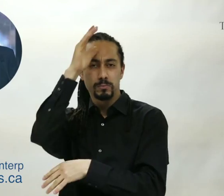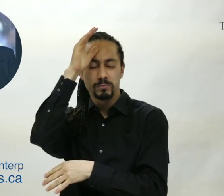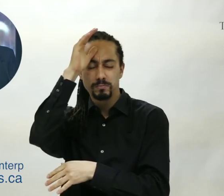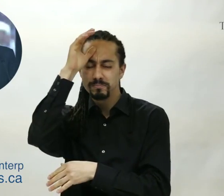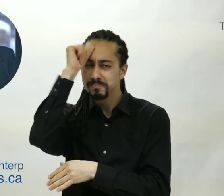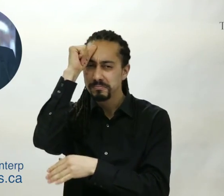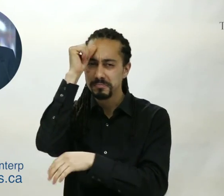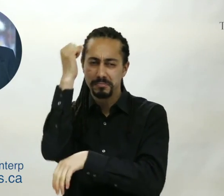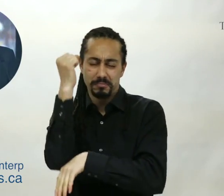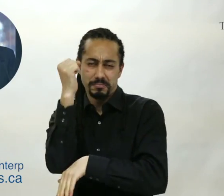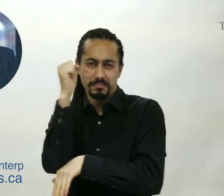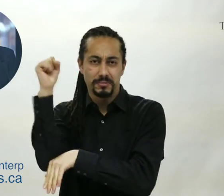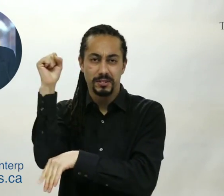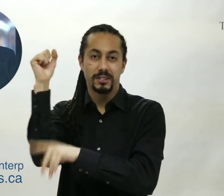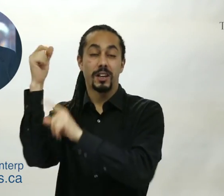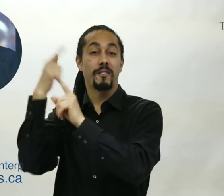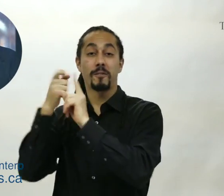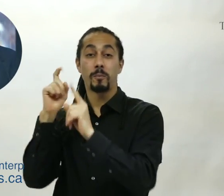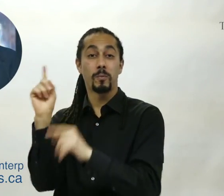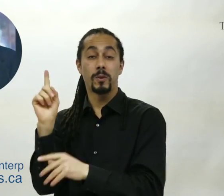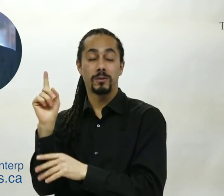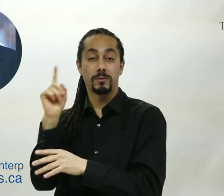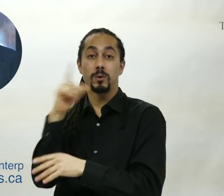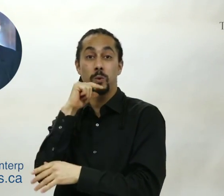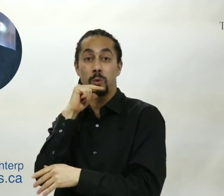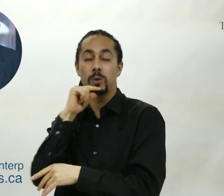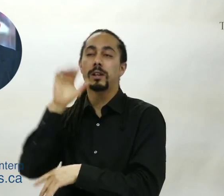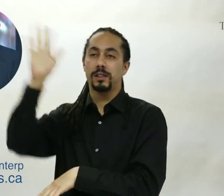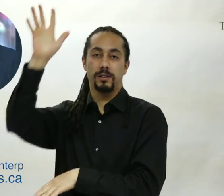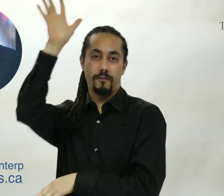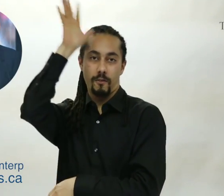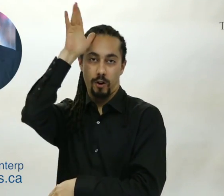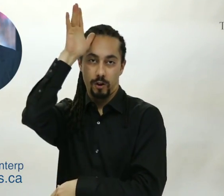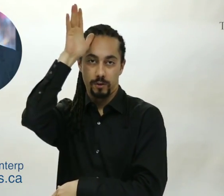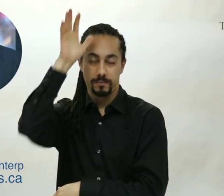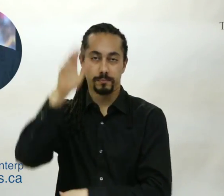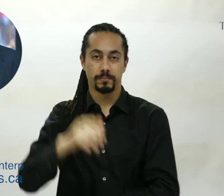a stubborn sense of fairness from his father.